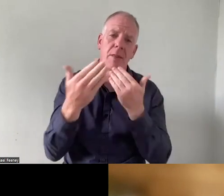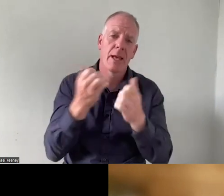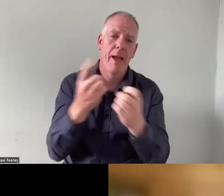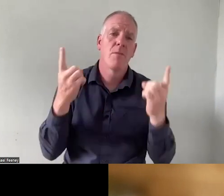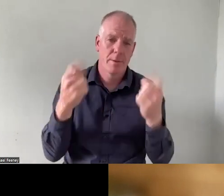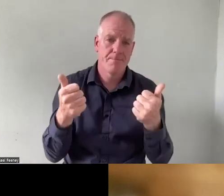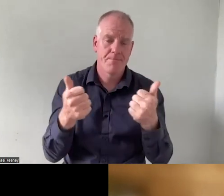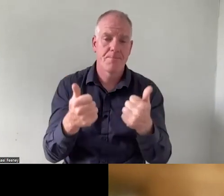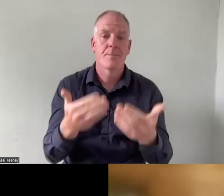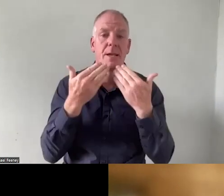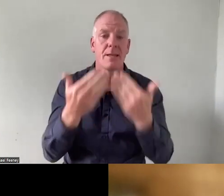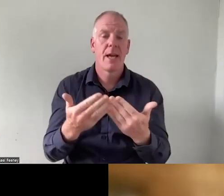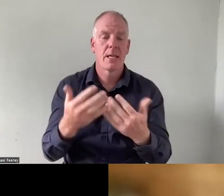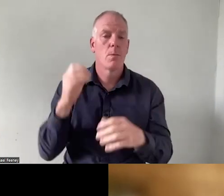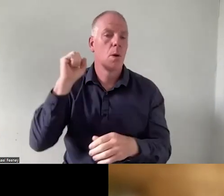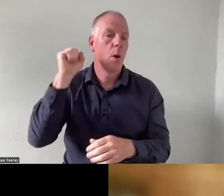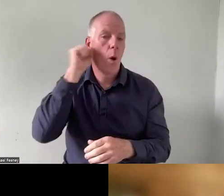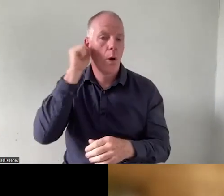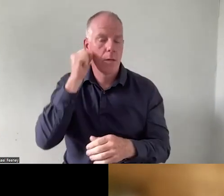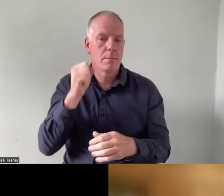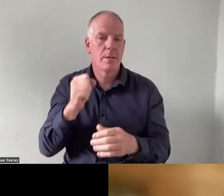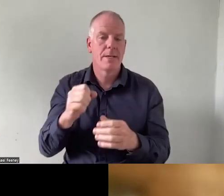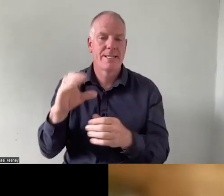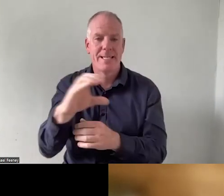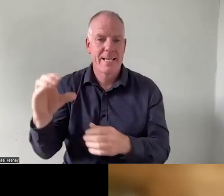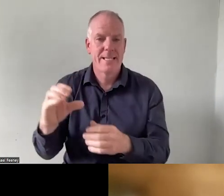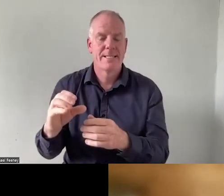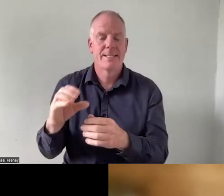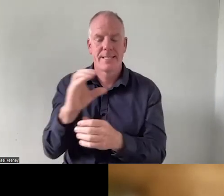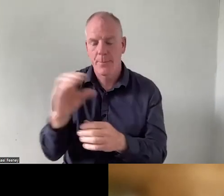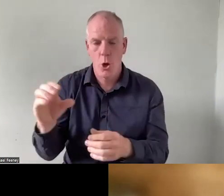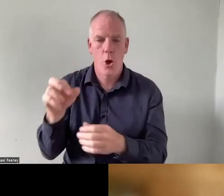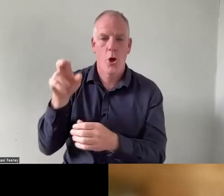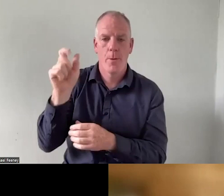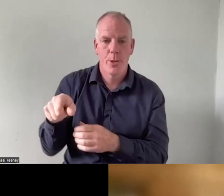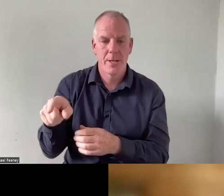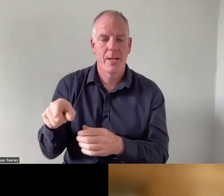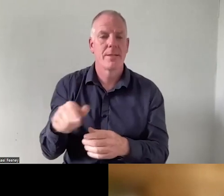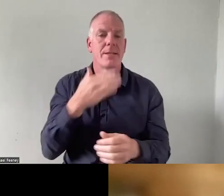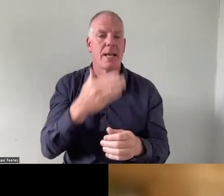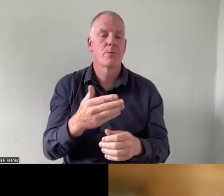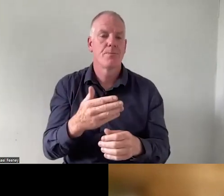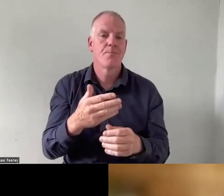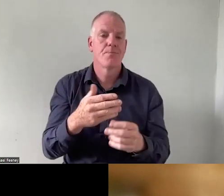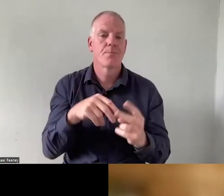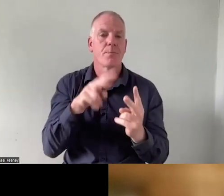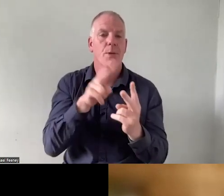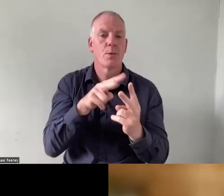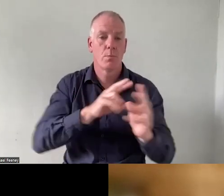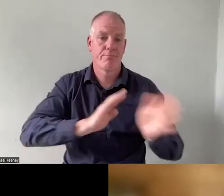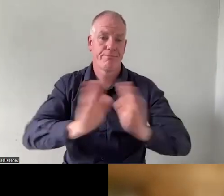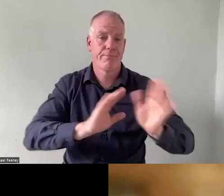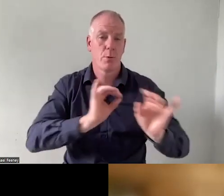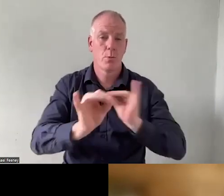Thanks to our captioner and our two sign language interpreters as well